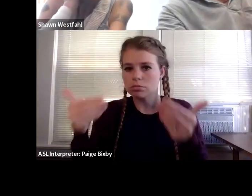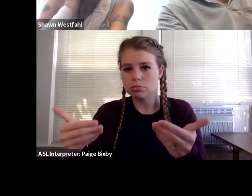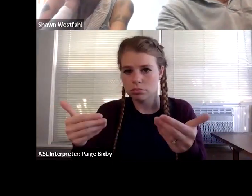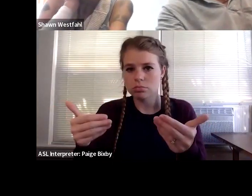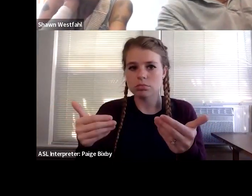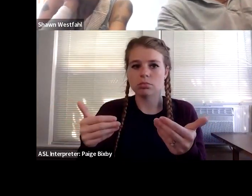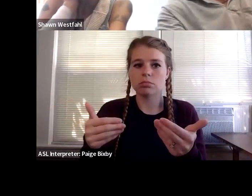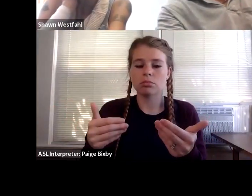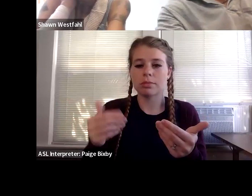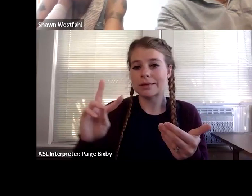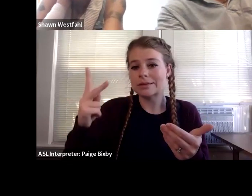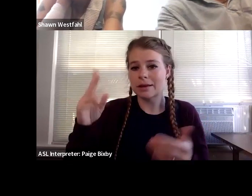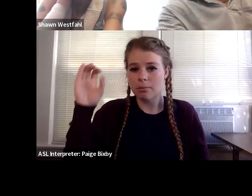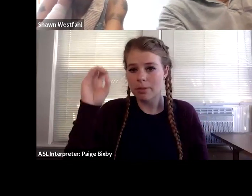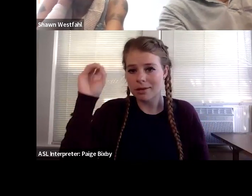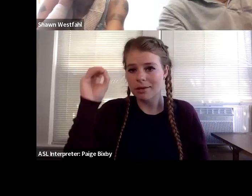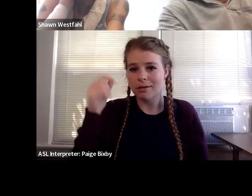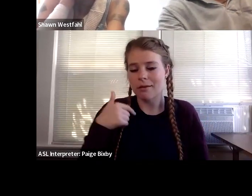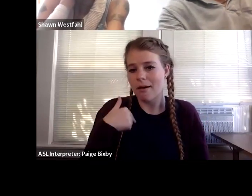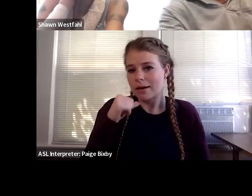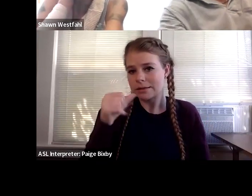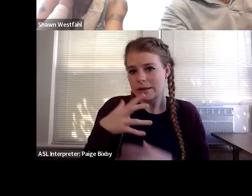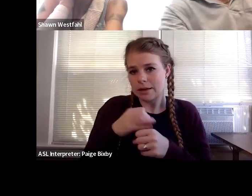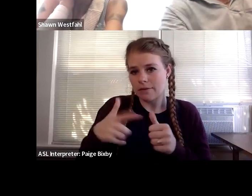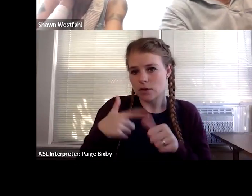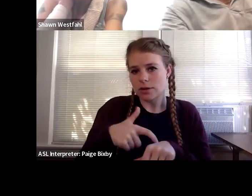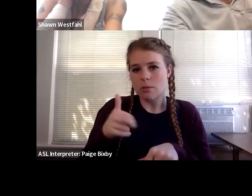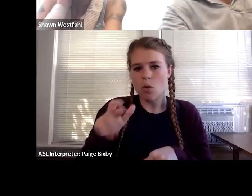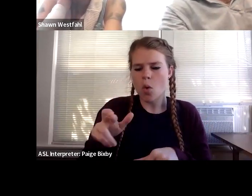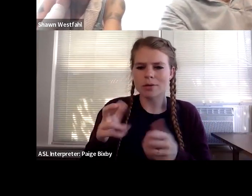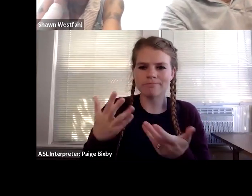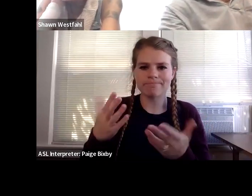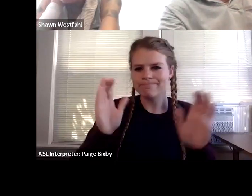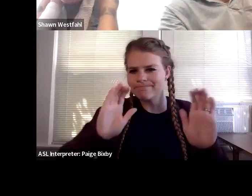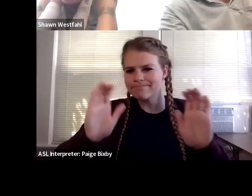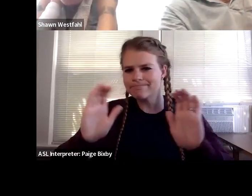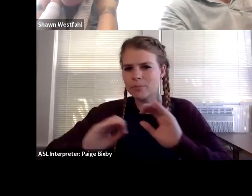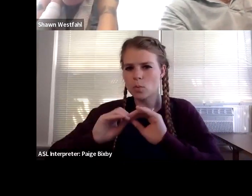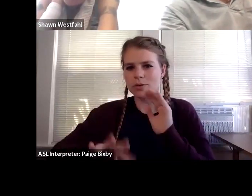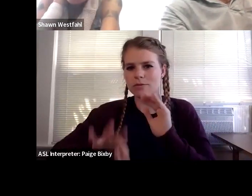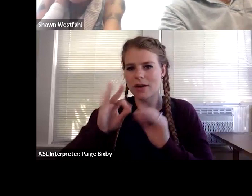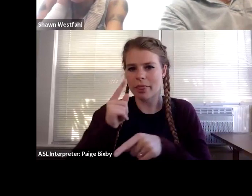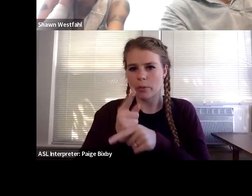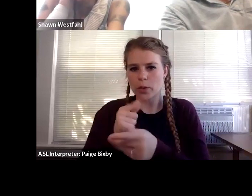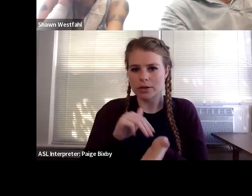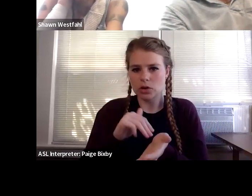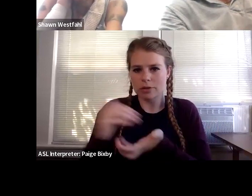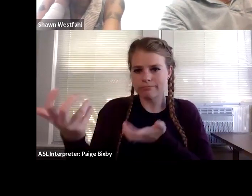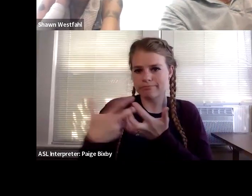that I didn't get, or you know, just dig a little deeper to find that doctor out there that has genuine concern.